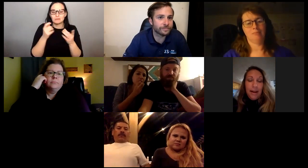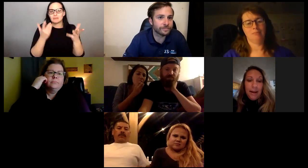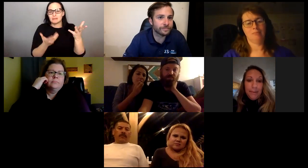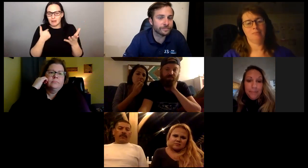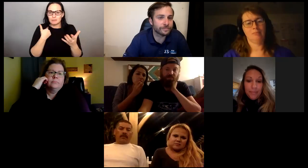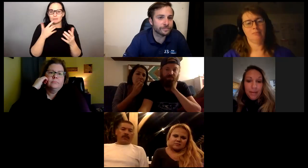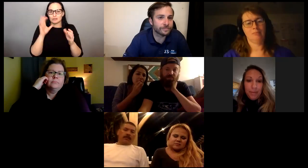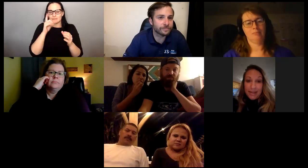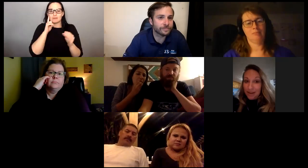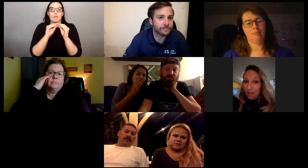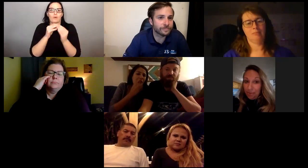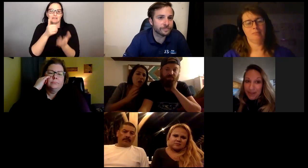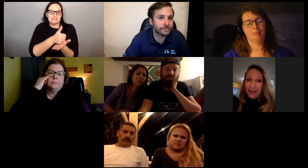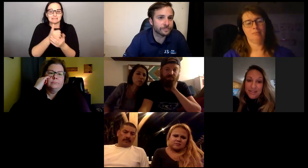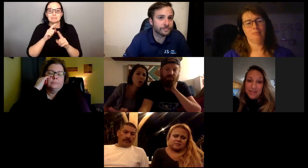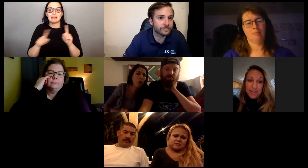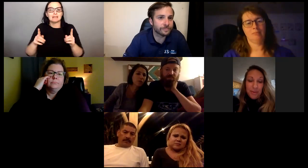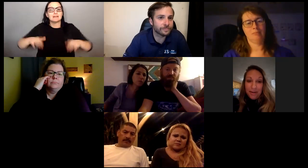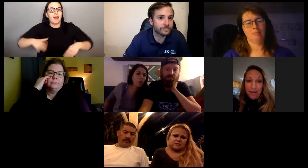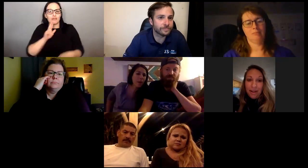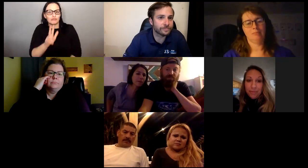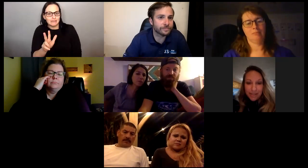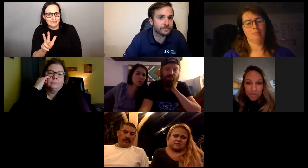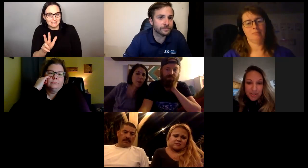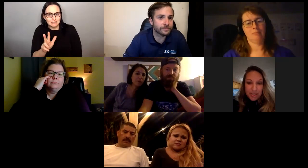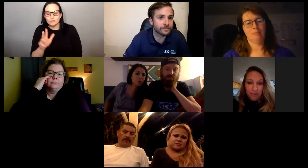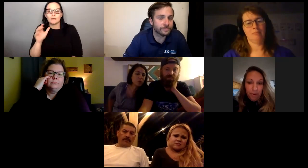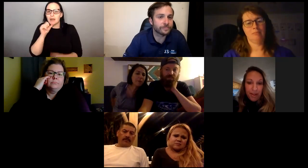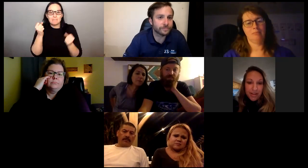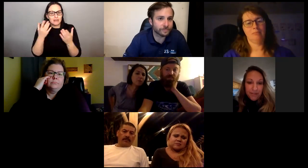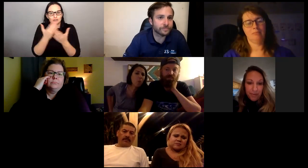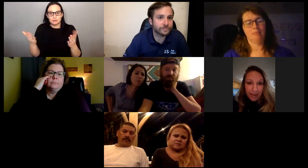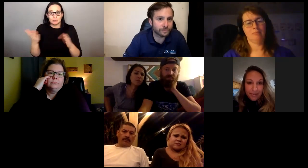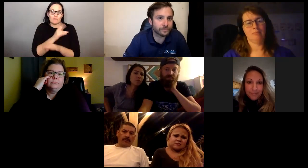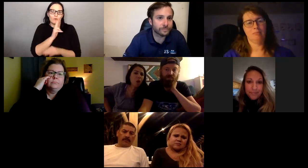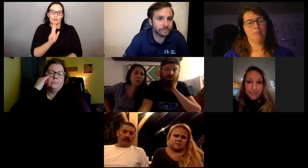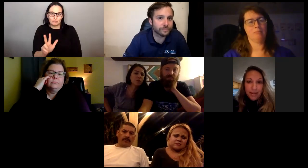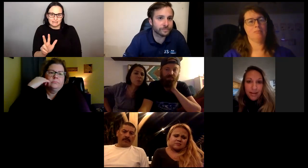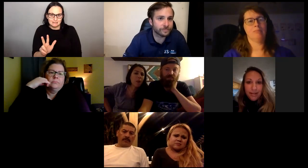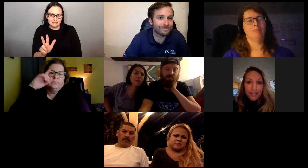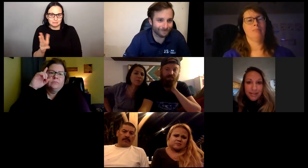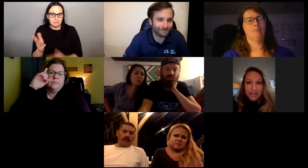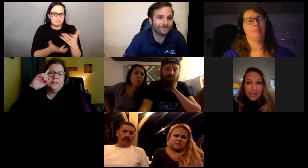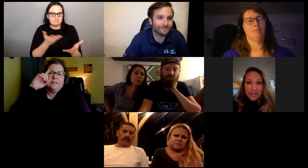um but he's not three yet so there's not a lot of resources before the age of